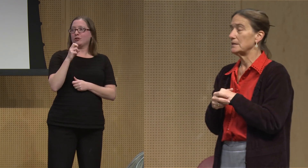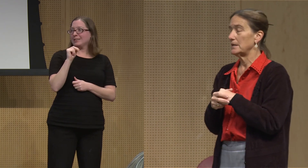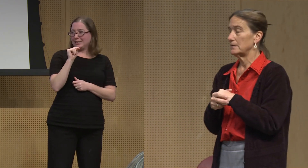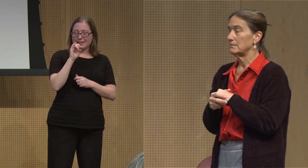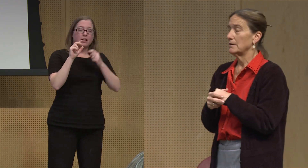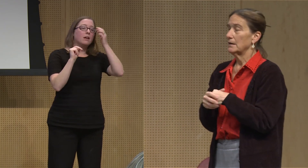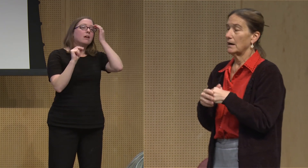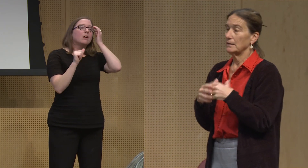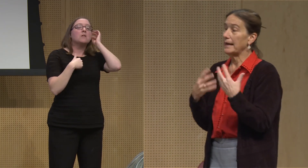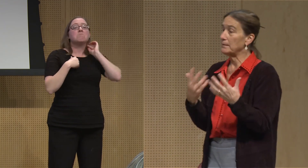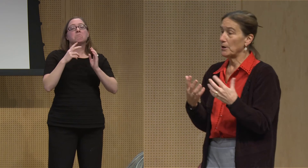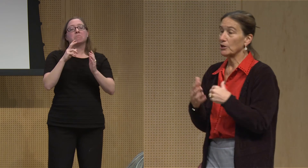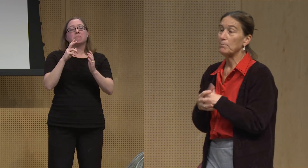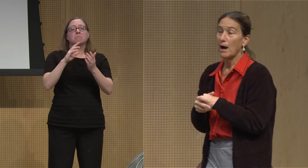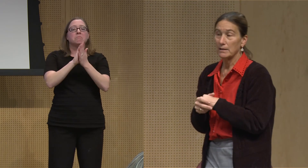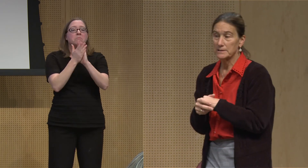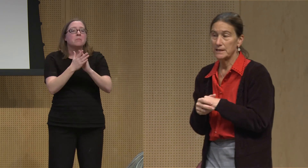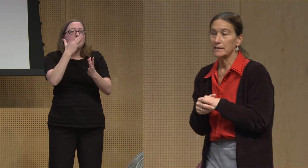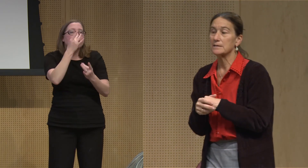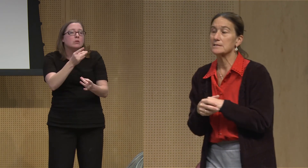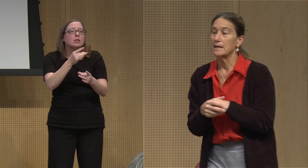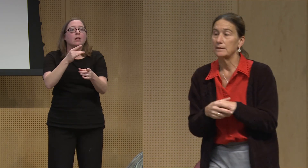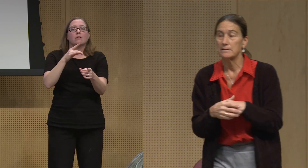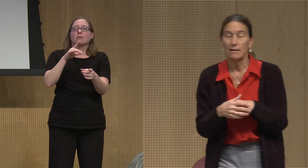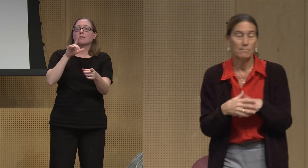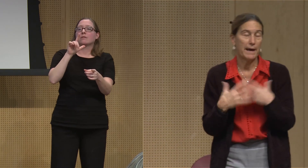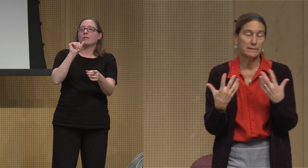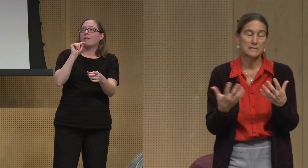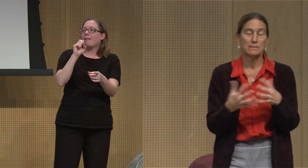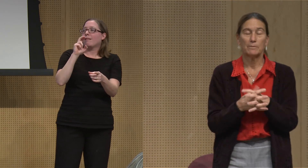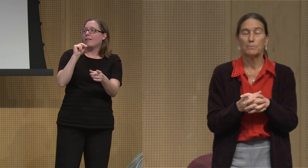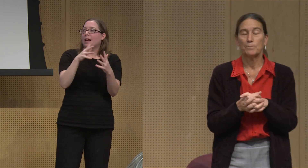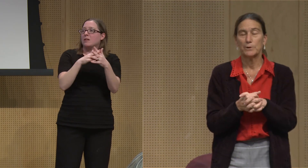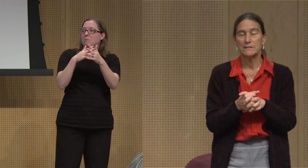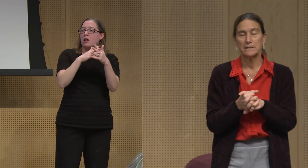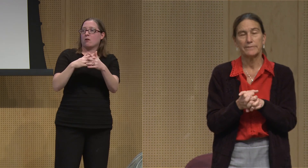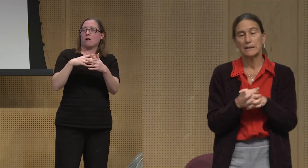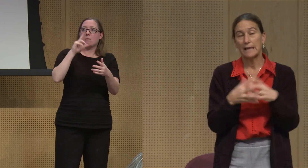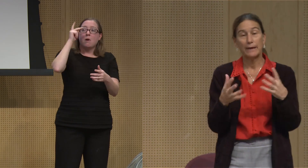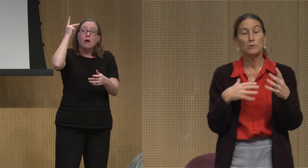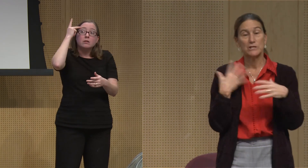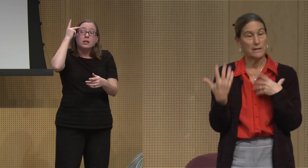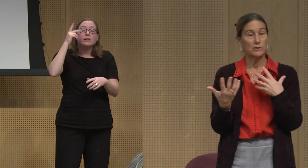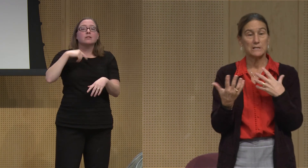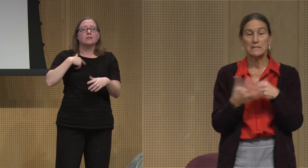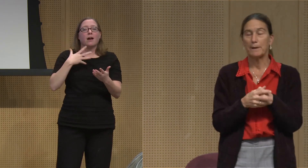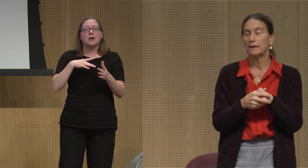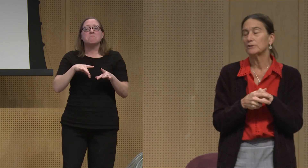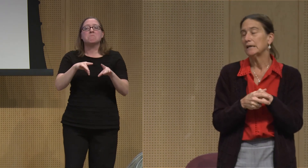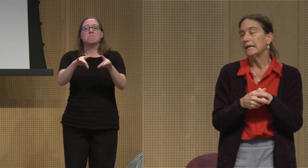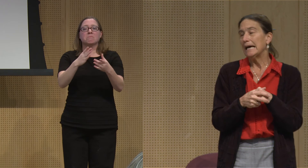IN LATIN AMERICAN POLITICS AND, UM, HAD PRETTY SIGNIFICANT LANGUAGE SKILLS IN SPANISH,